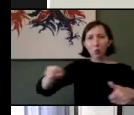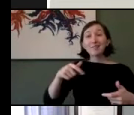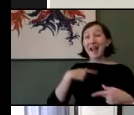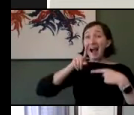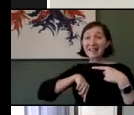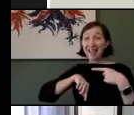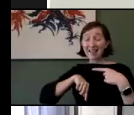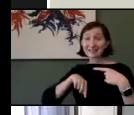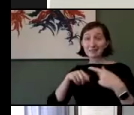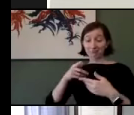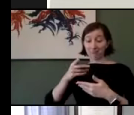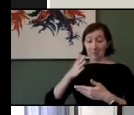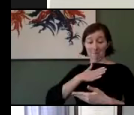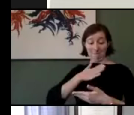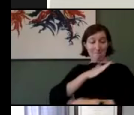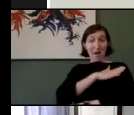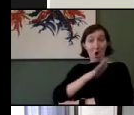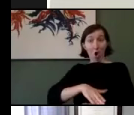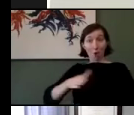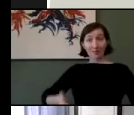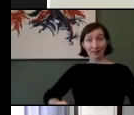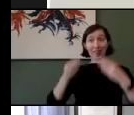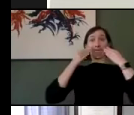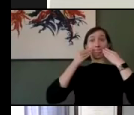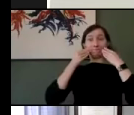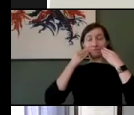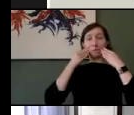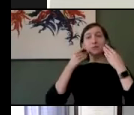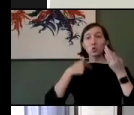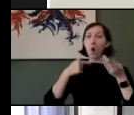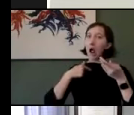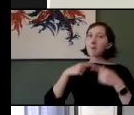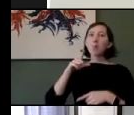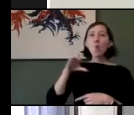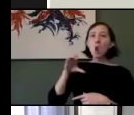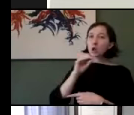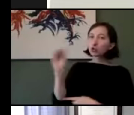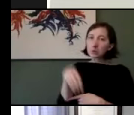so I'm 110% relying on folks to get my mask on and off,